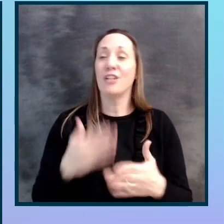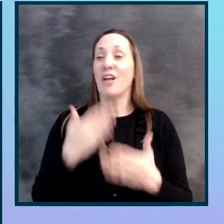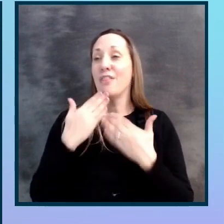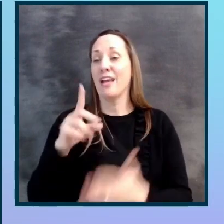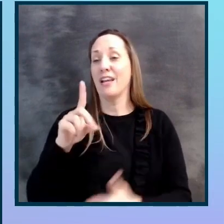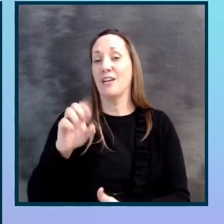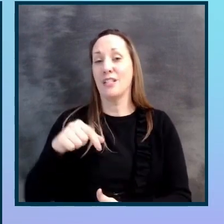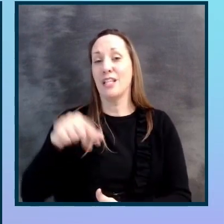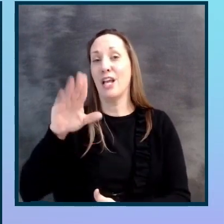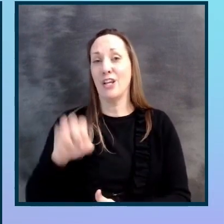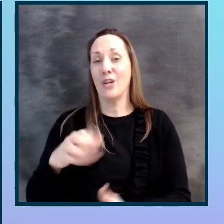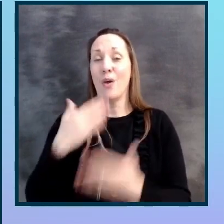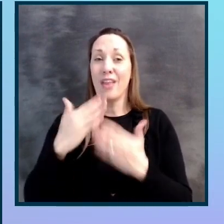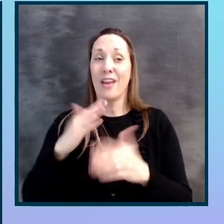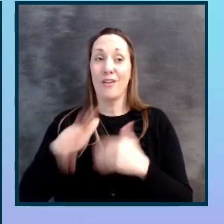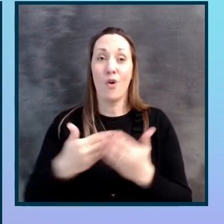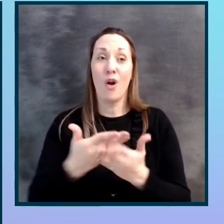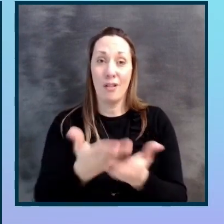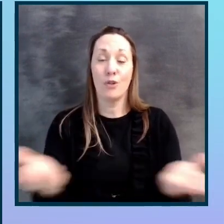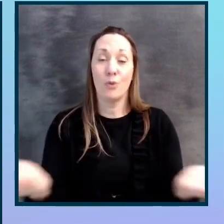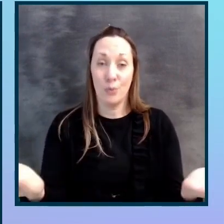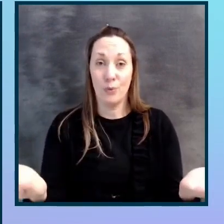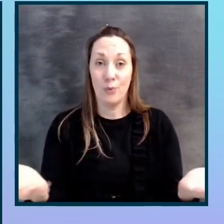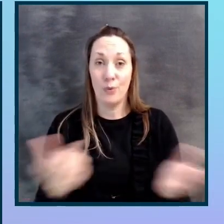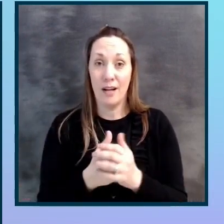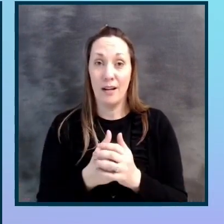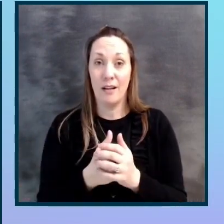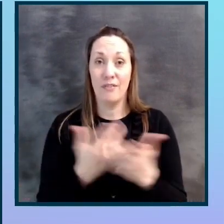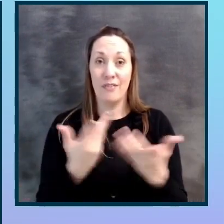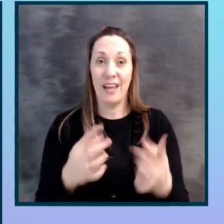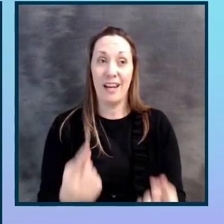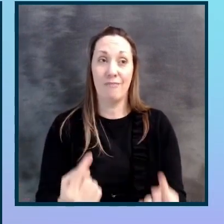and thank you for all of those who have attended the session,